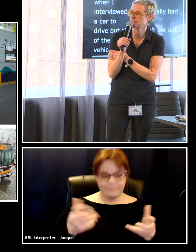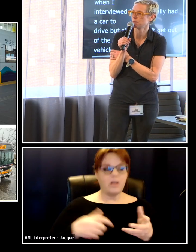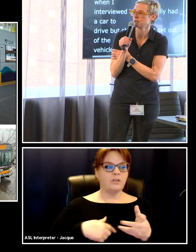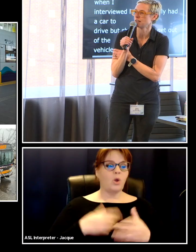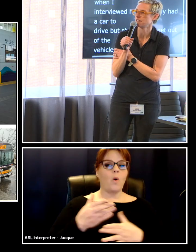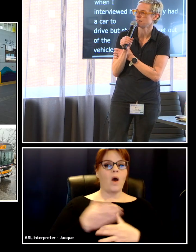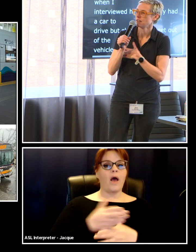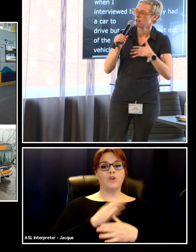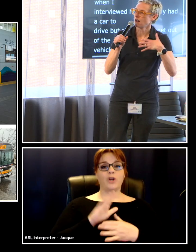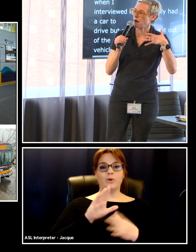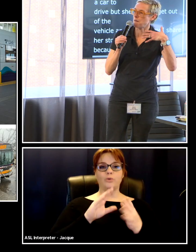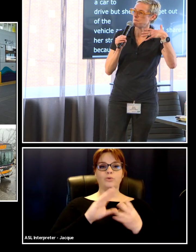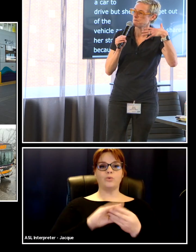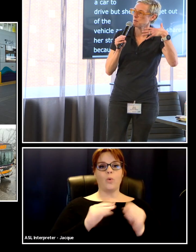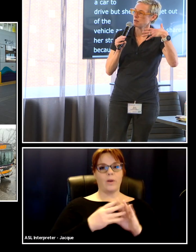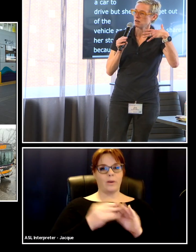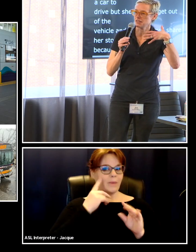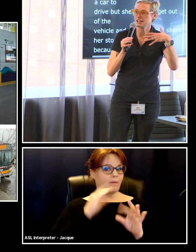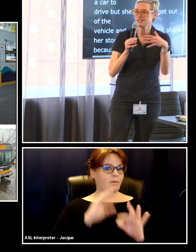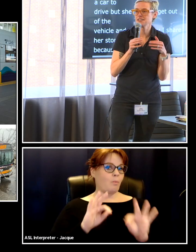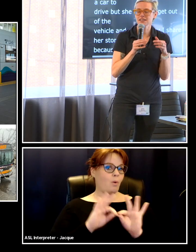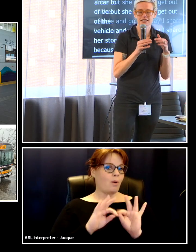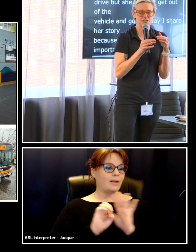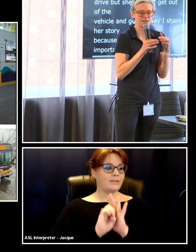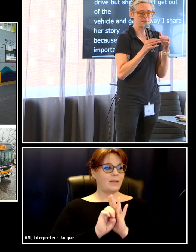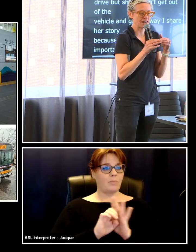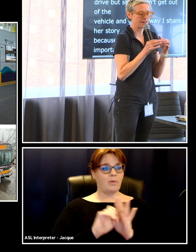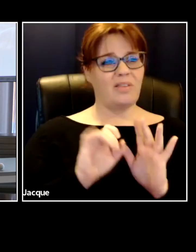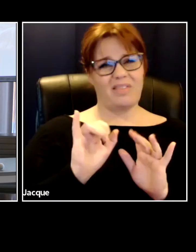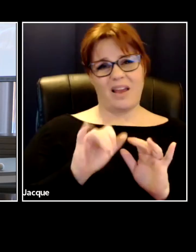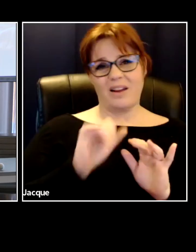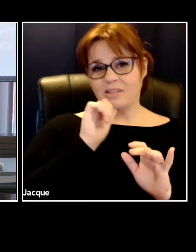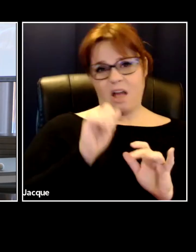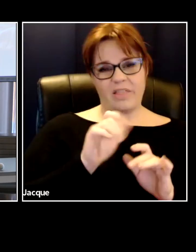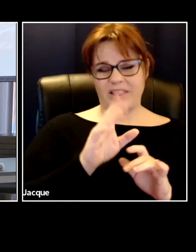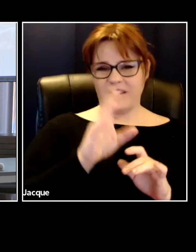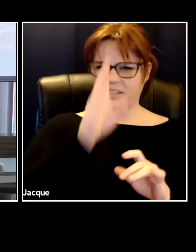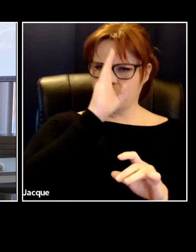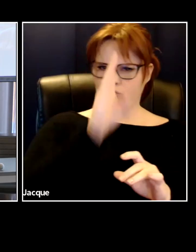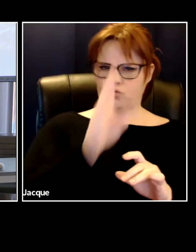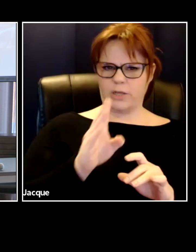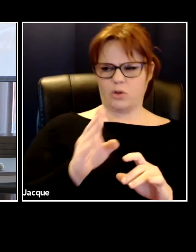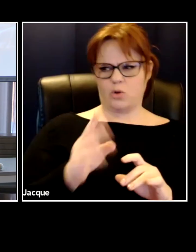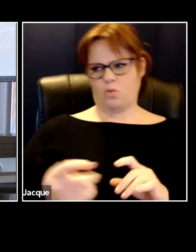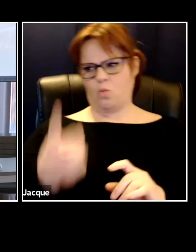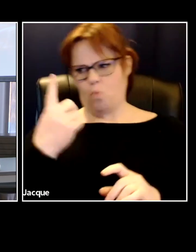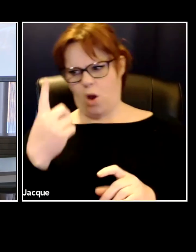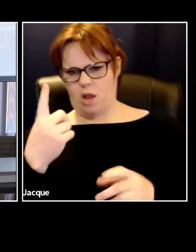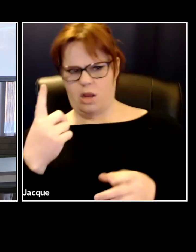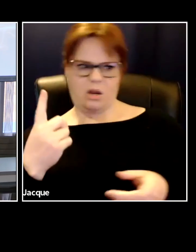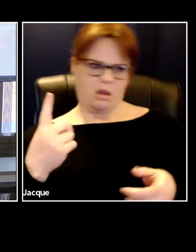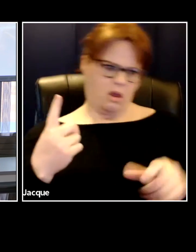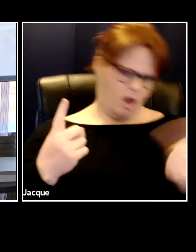example of um that it's not like a strict binary, right? And that this sort of driving access piece